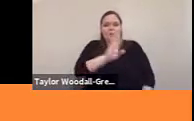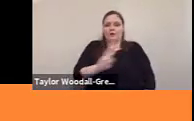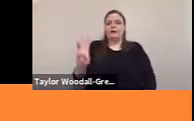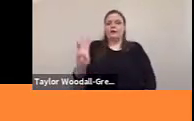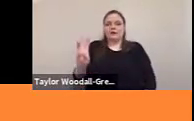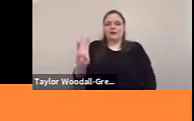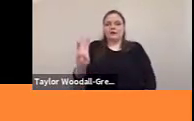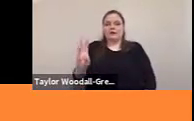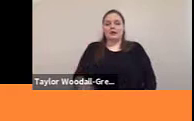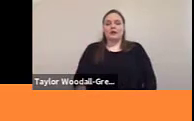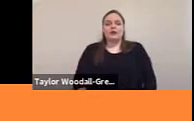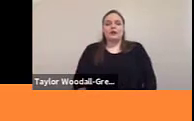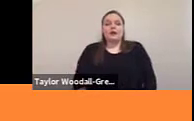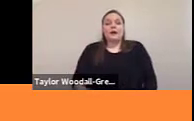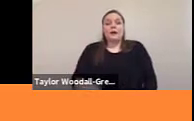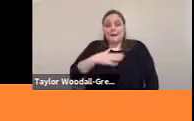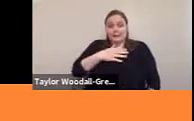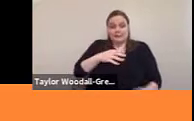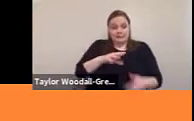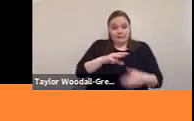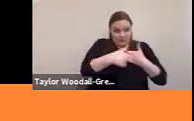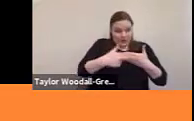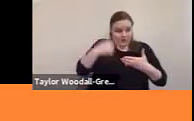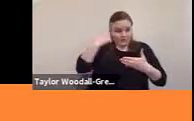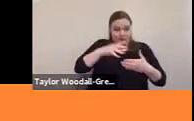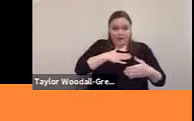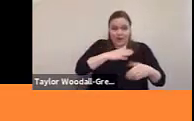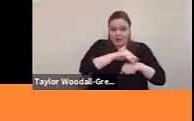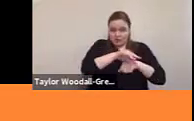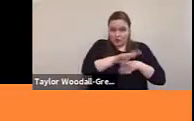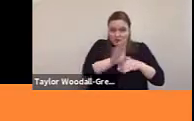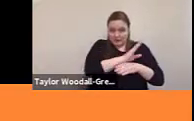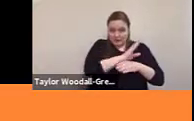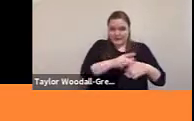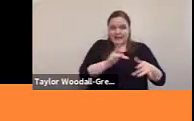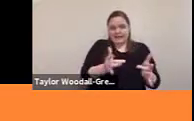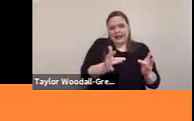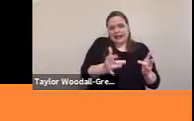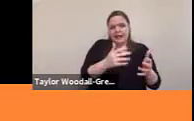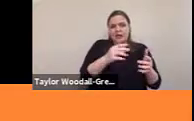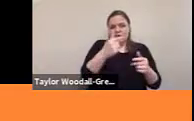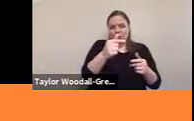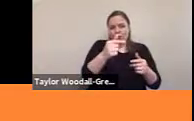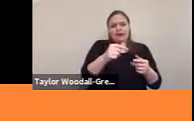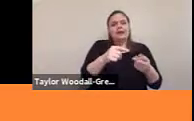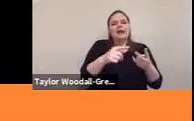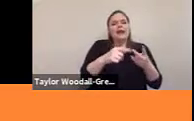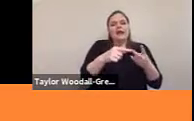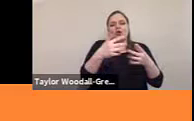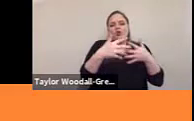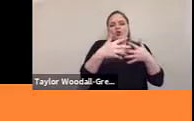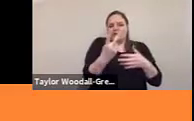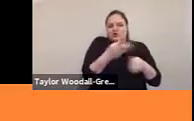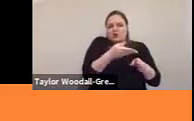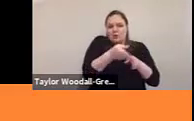uses a light green and grey as the two main colors and purple is what I want to use as more of an accent color.